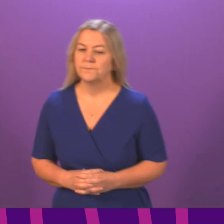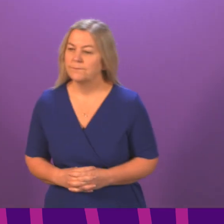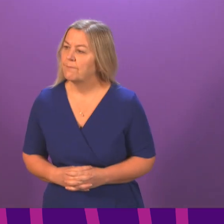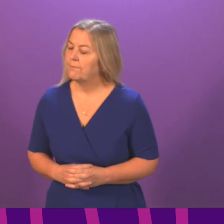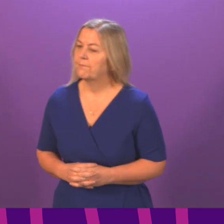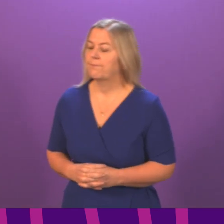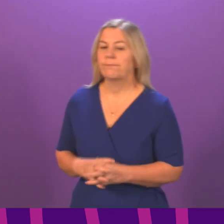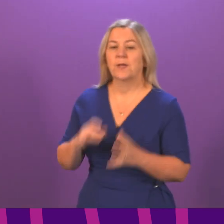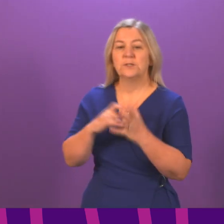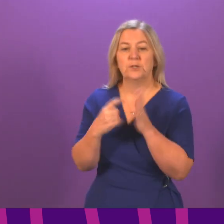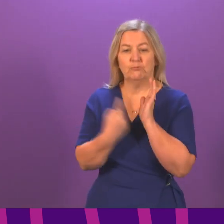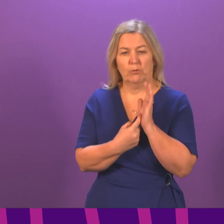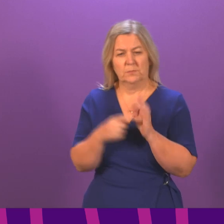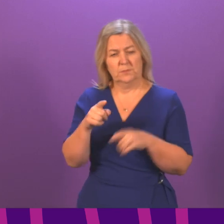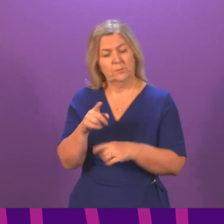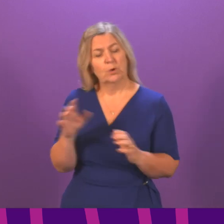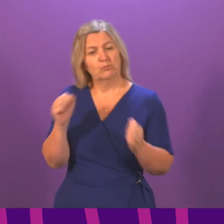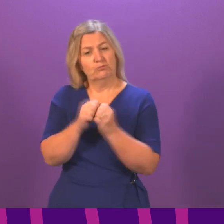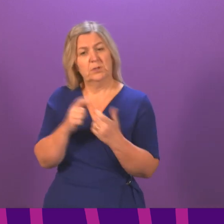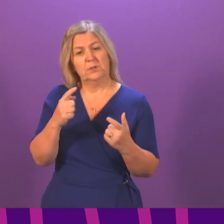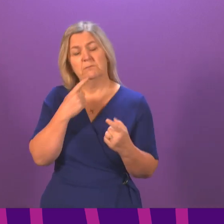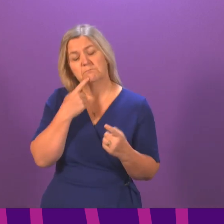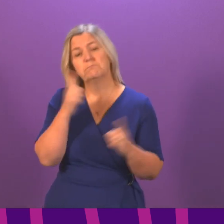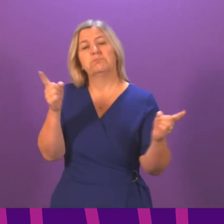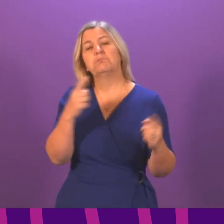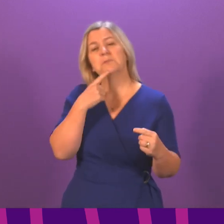that it proposes to freeze public sector pay for many workers on the front line and to